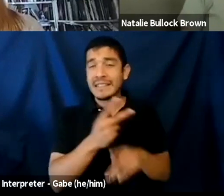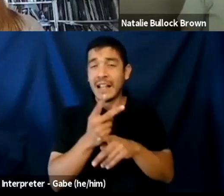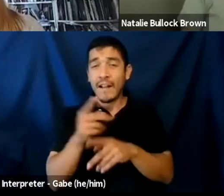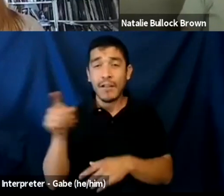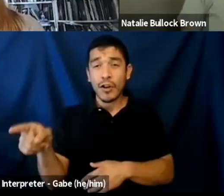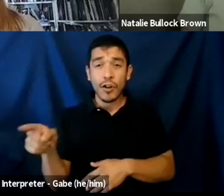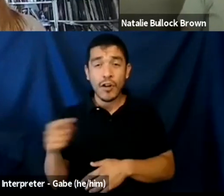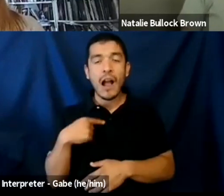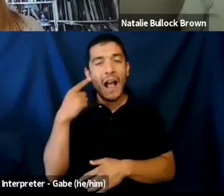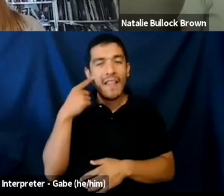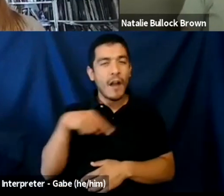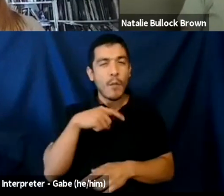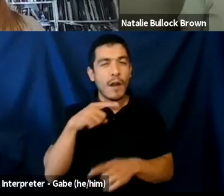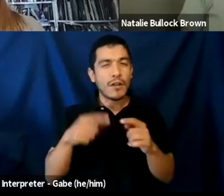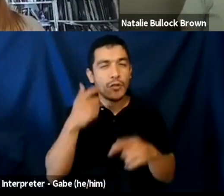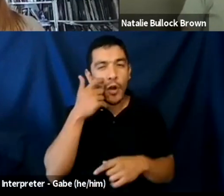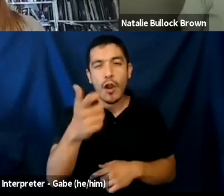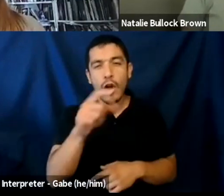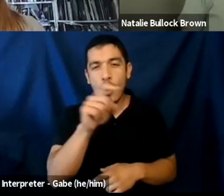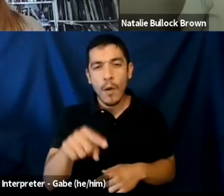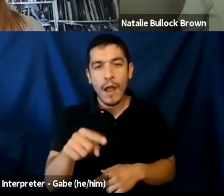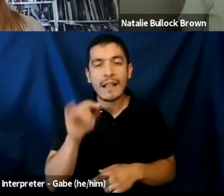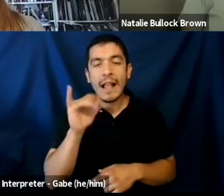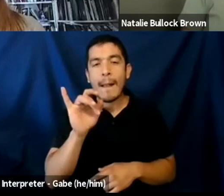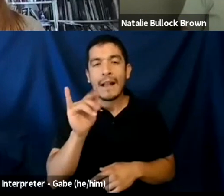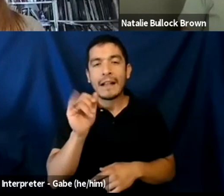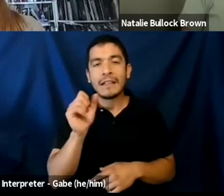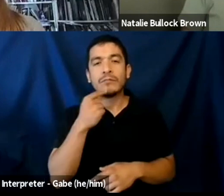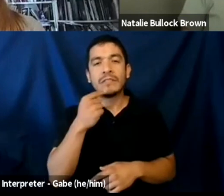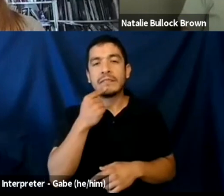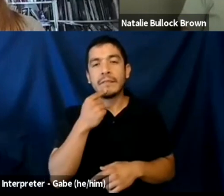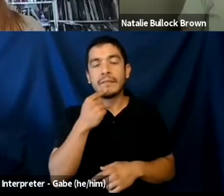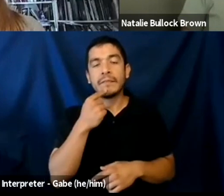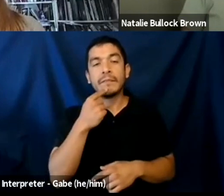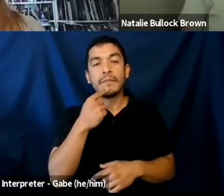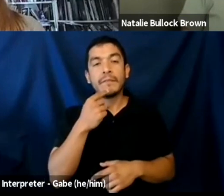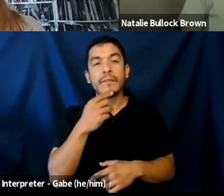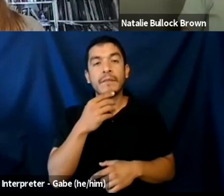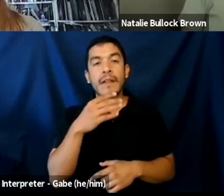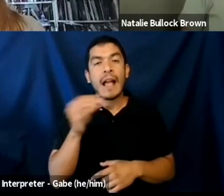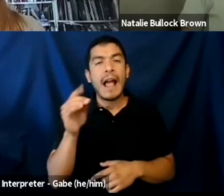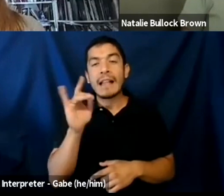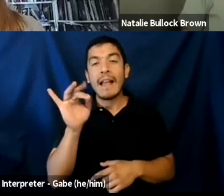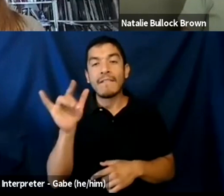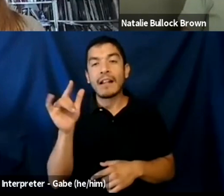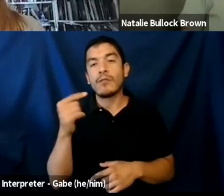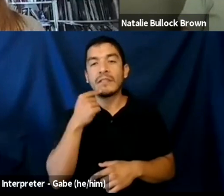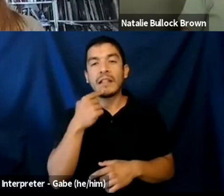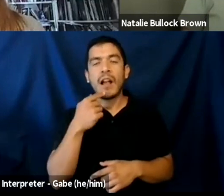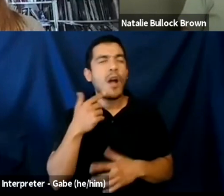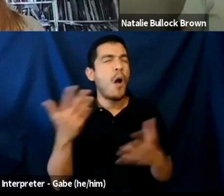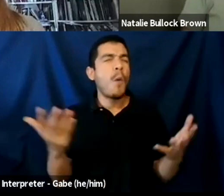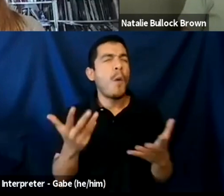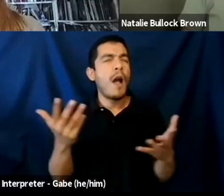we need to sort of look at the question of, as Belkis is saying, like, and as Daffodil was saying, like, what is the larger context here?